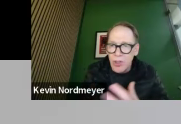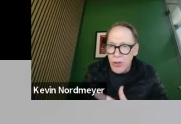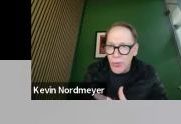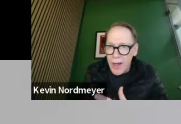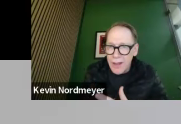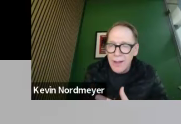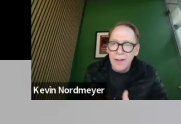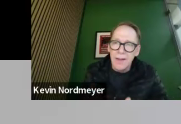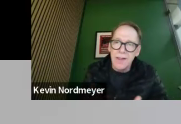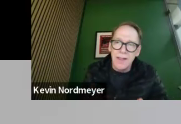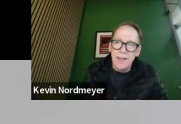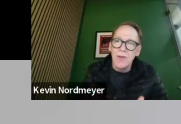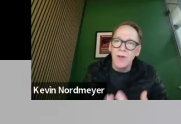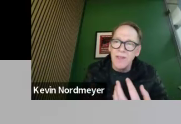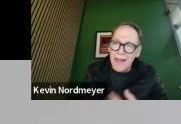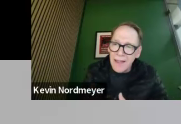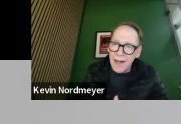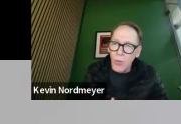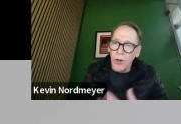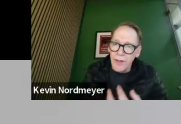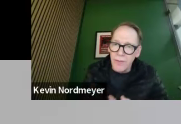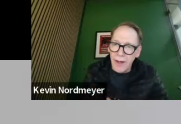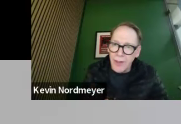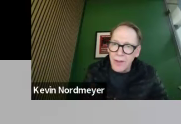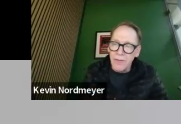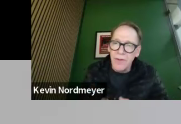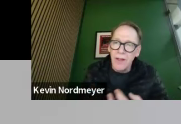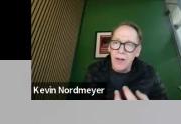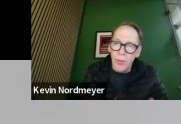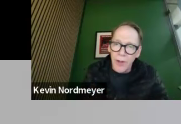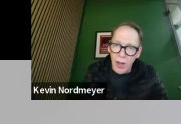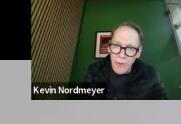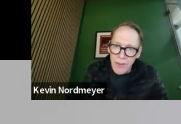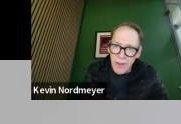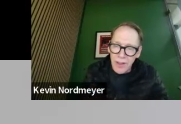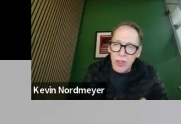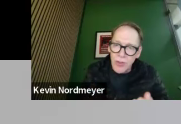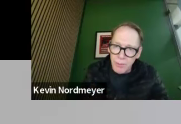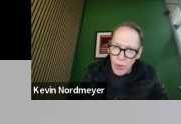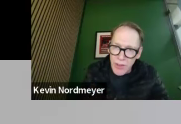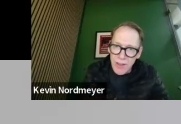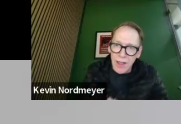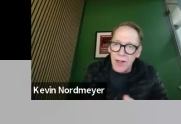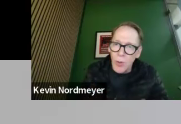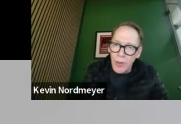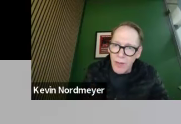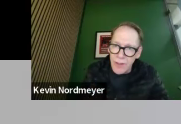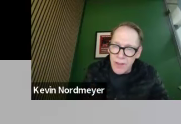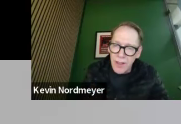The image on the right is this sort of daylighted work environment of open office shows a person sitting in an open office,